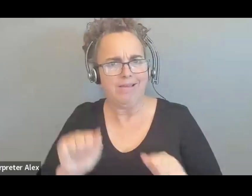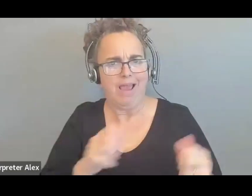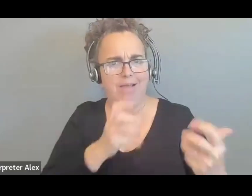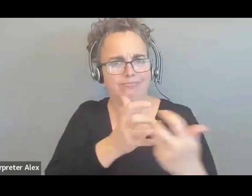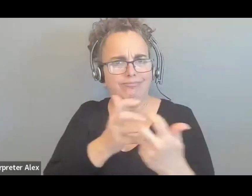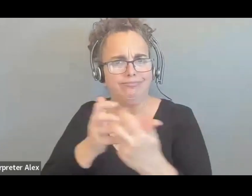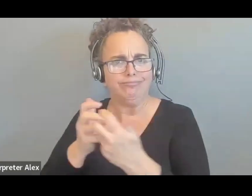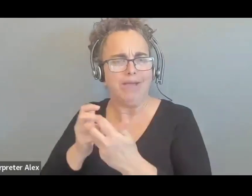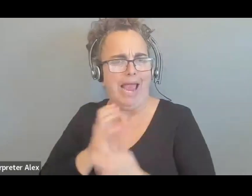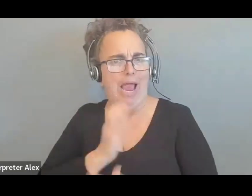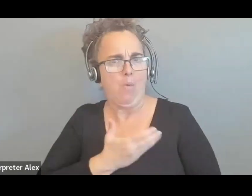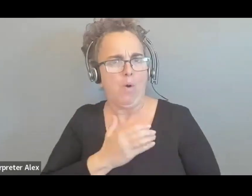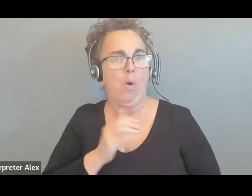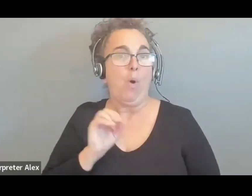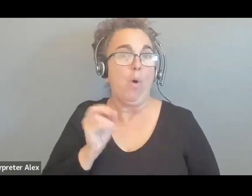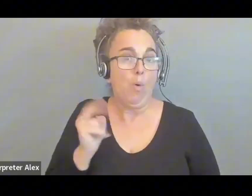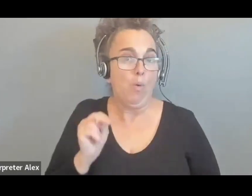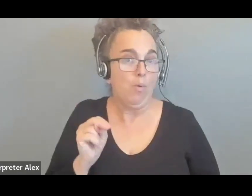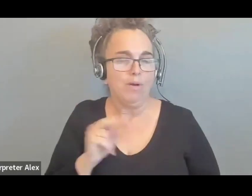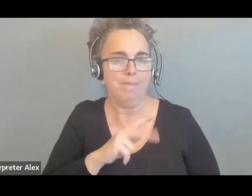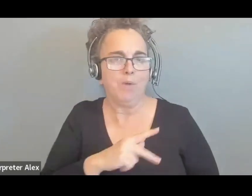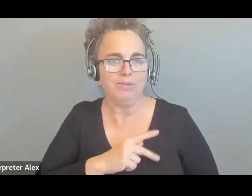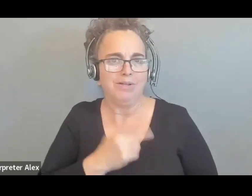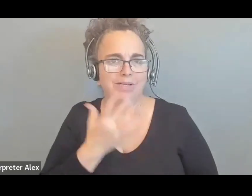into tools, right?